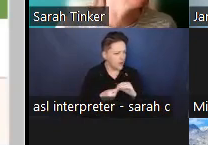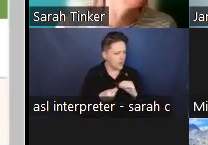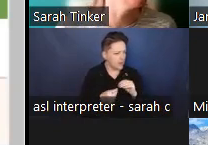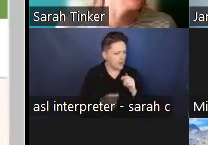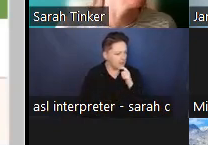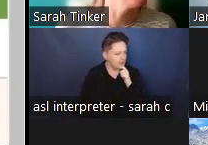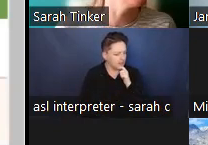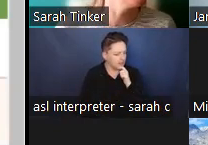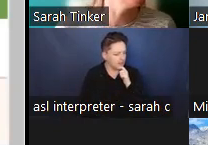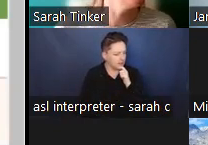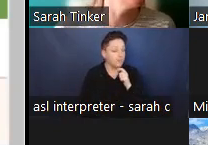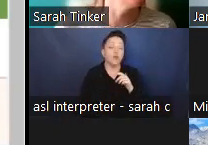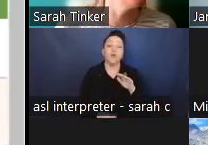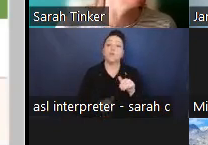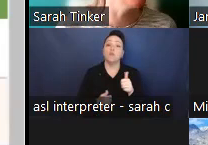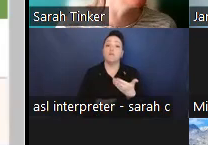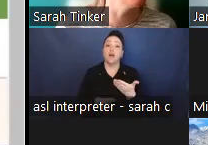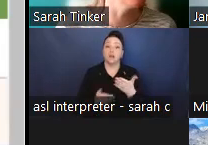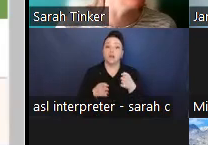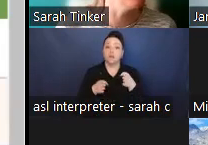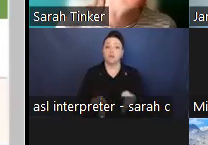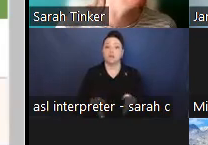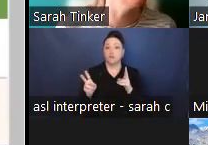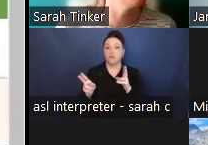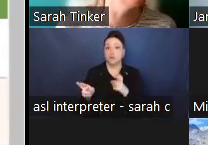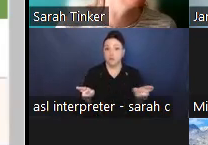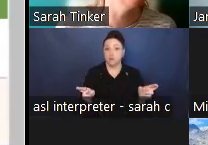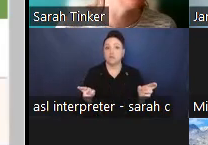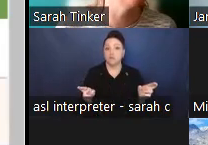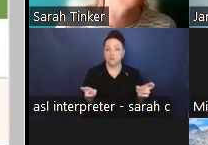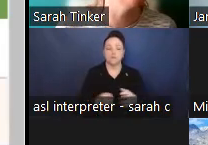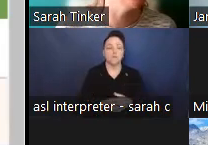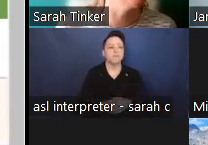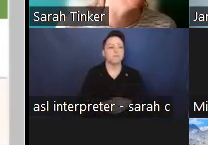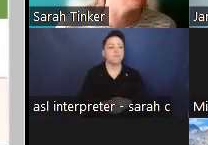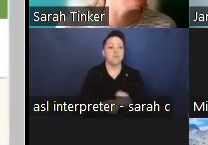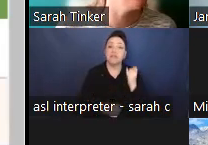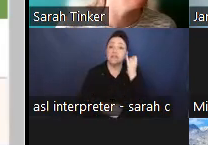In terms of provider resources if you are looking for things for specific types of providers and you look under provider type